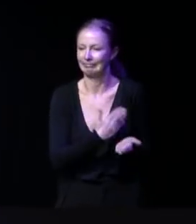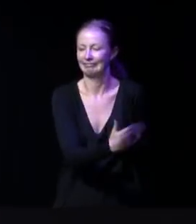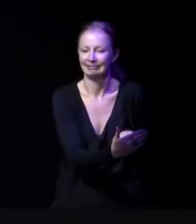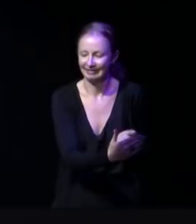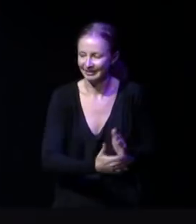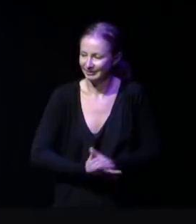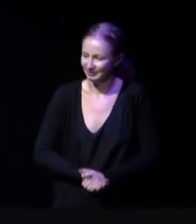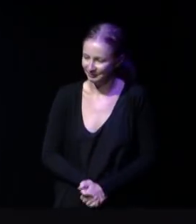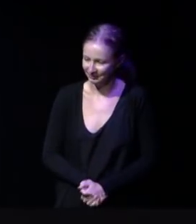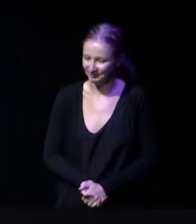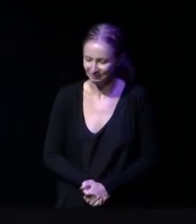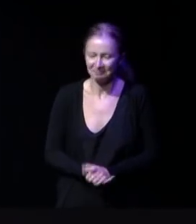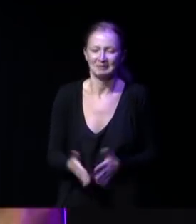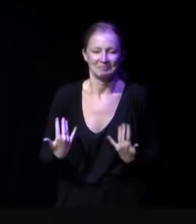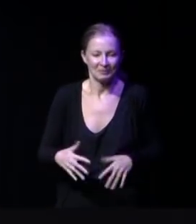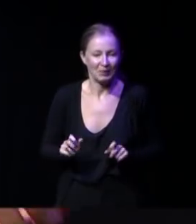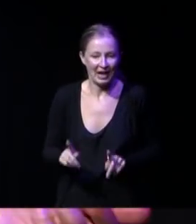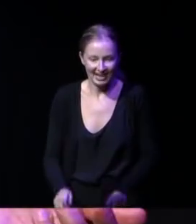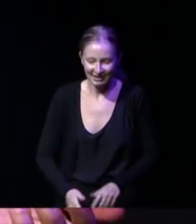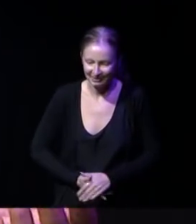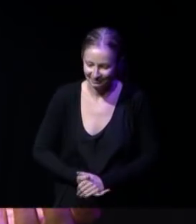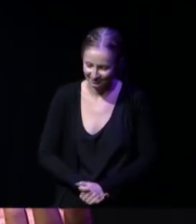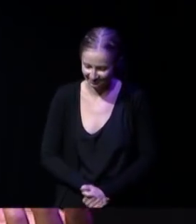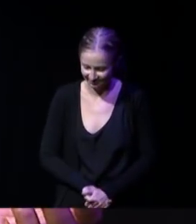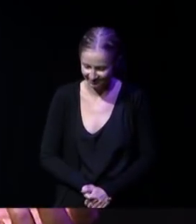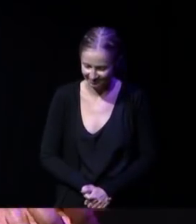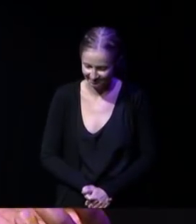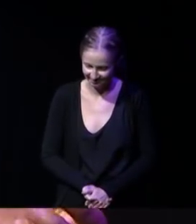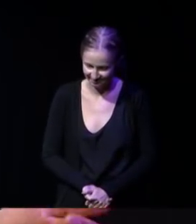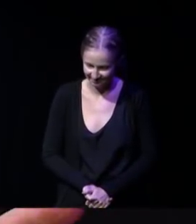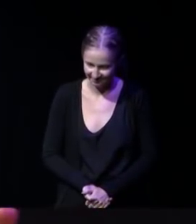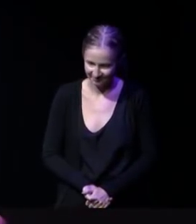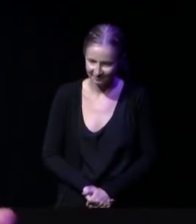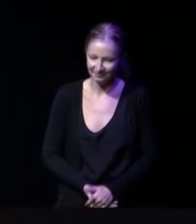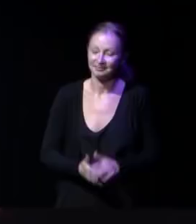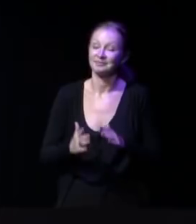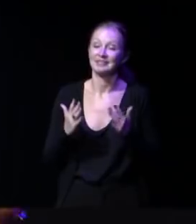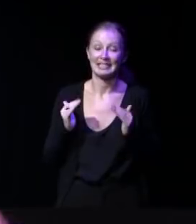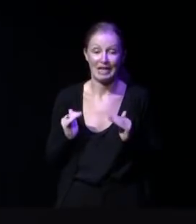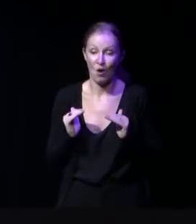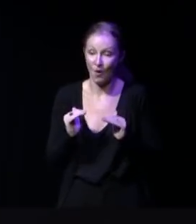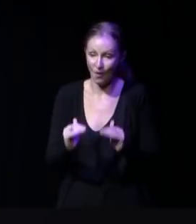Oh, hmm, okay. And so we come to the crux of the matter again.